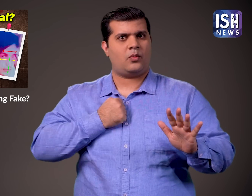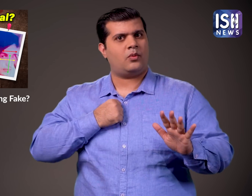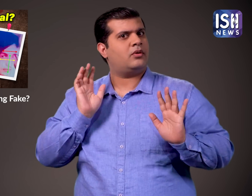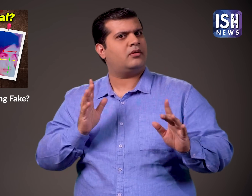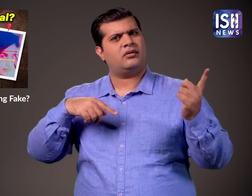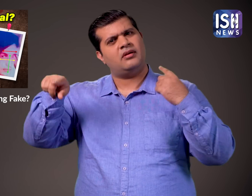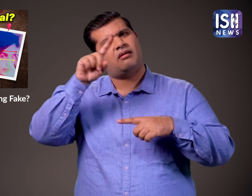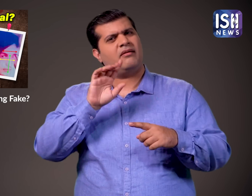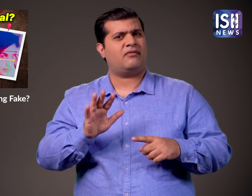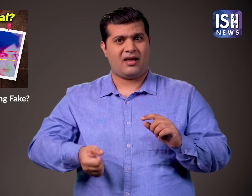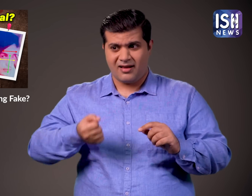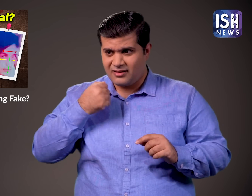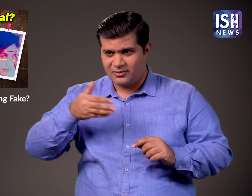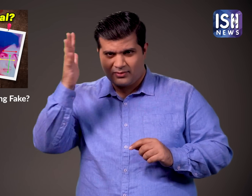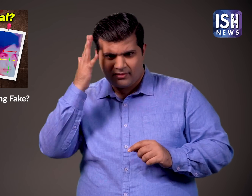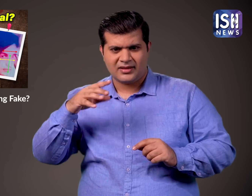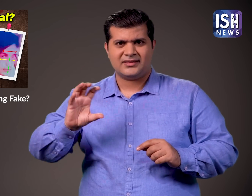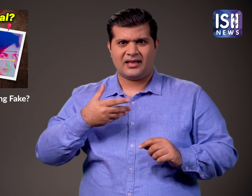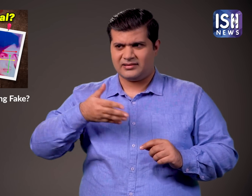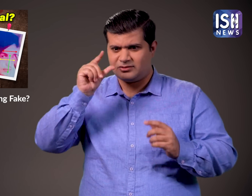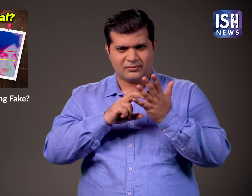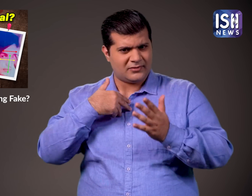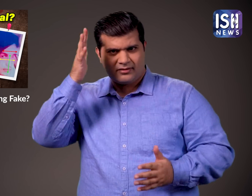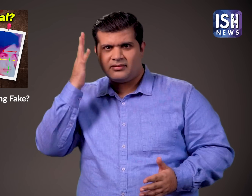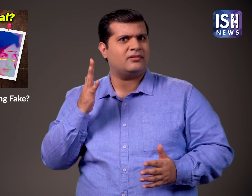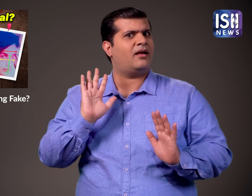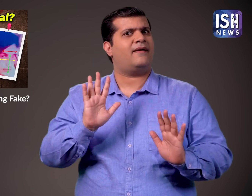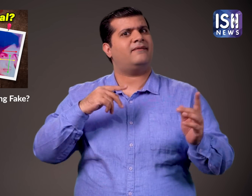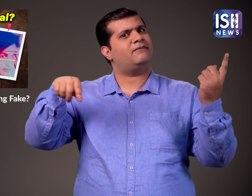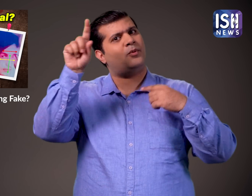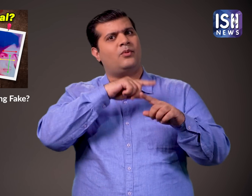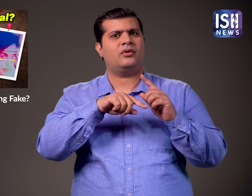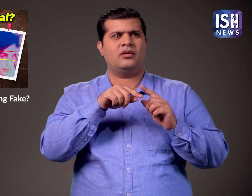They all have their personal cars and wouldn’t dream of taking a taxi, Uber, or Ola.